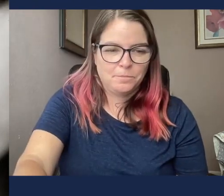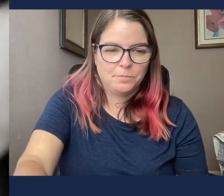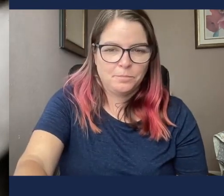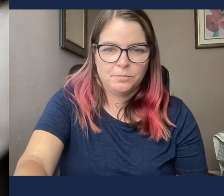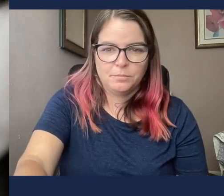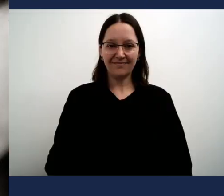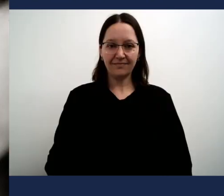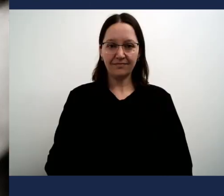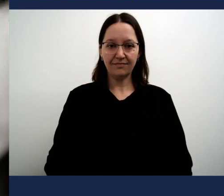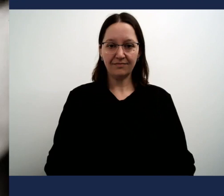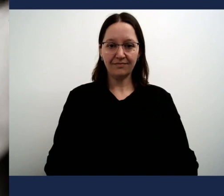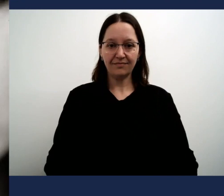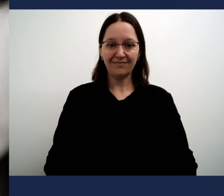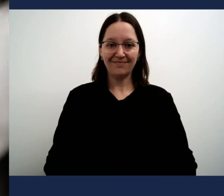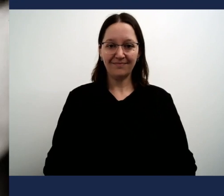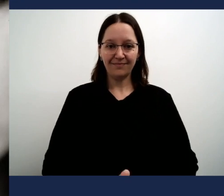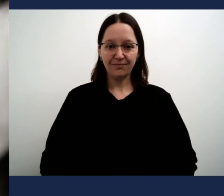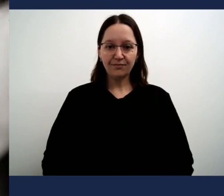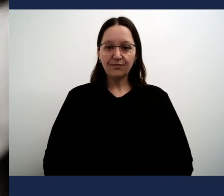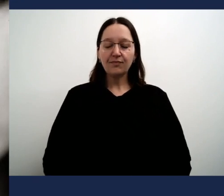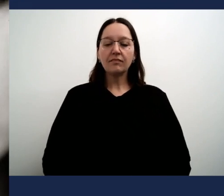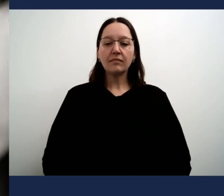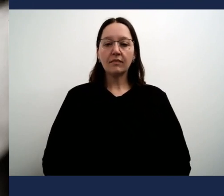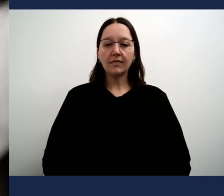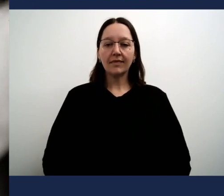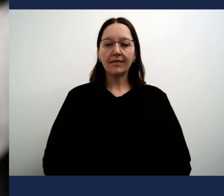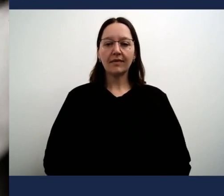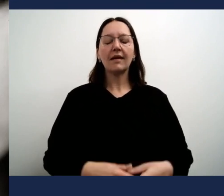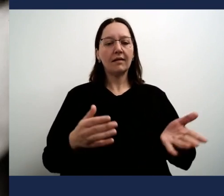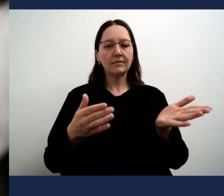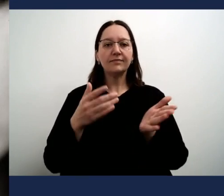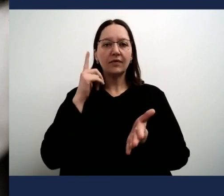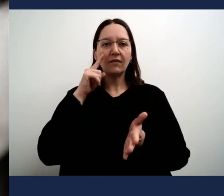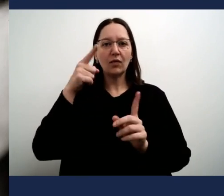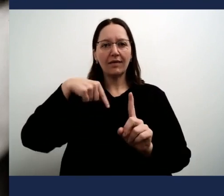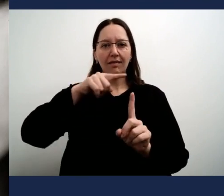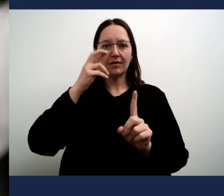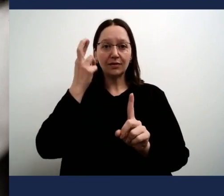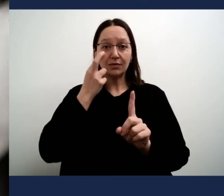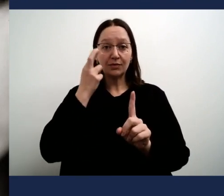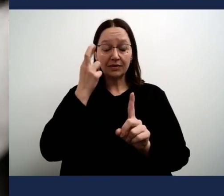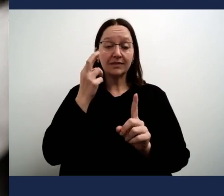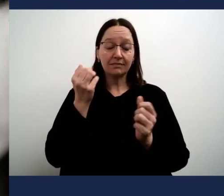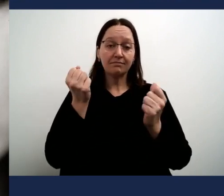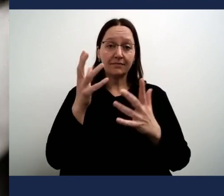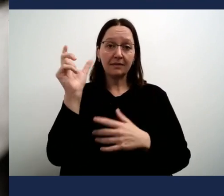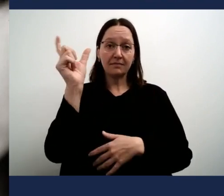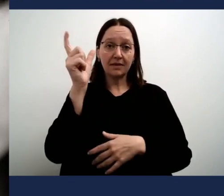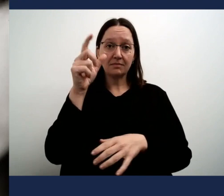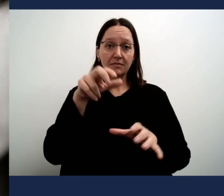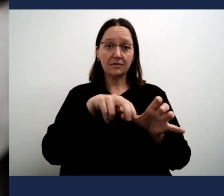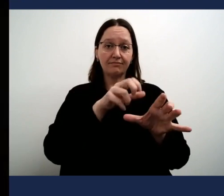likely groups to experience religious discrimination. Reading the summary, it shows it shows that Jews are even